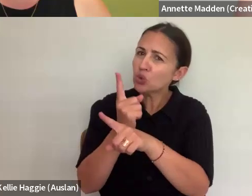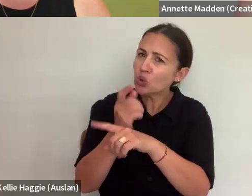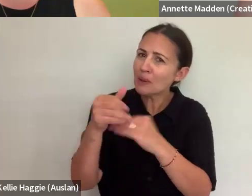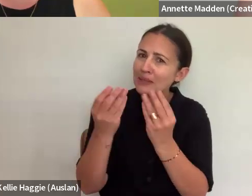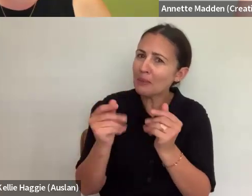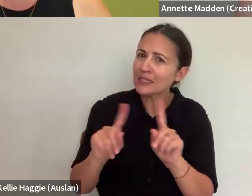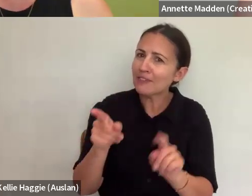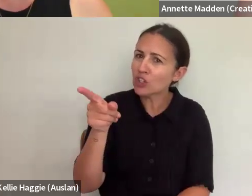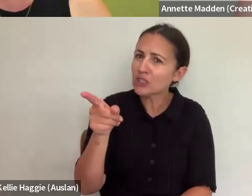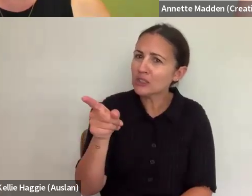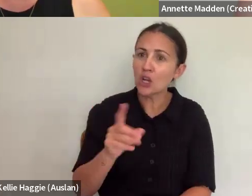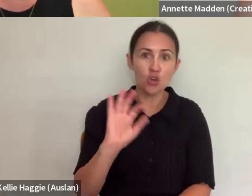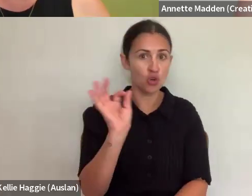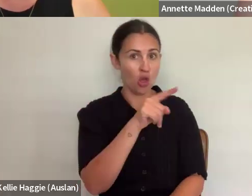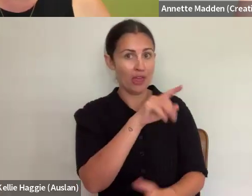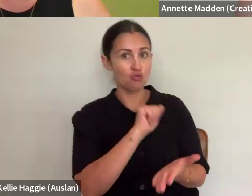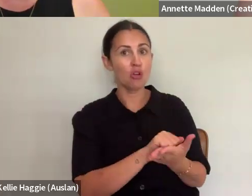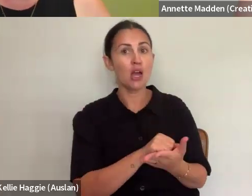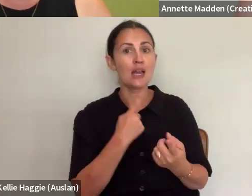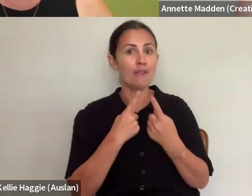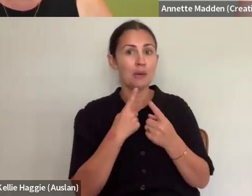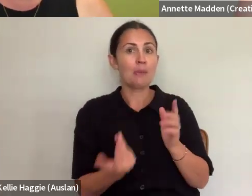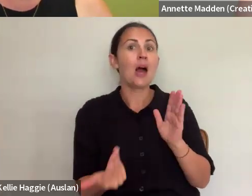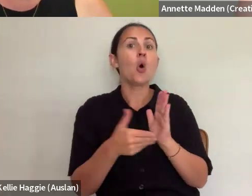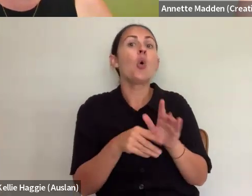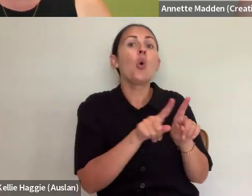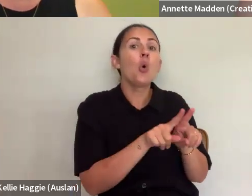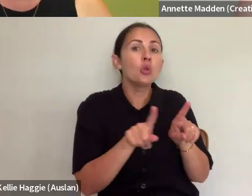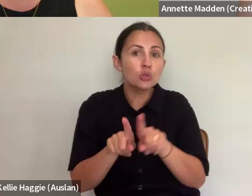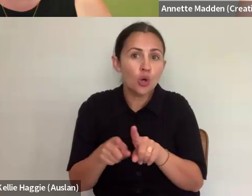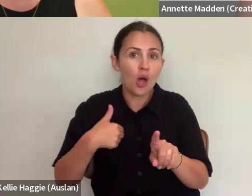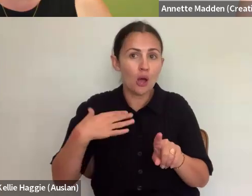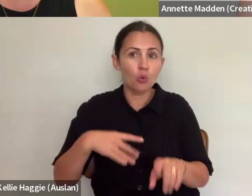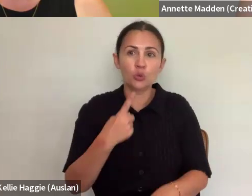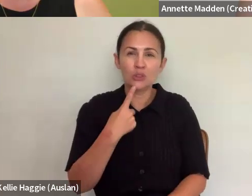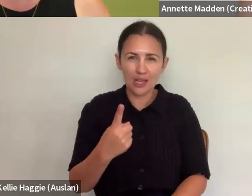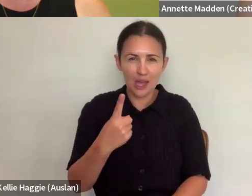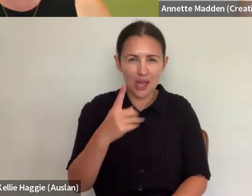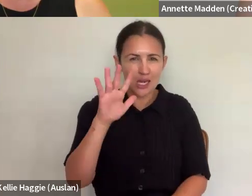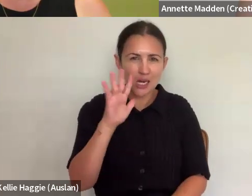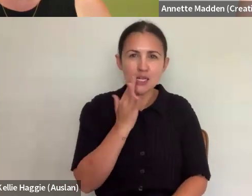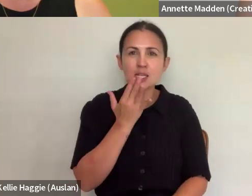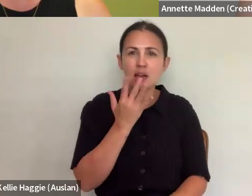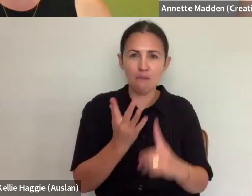as well.